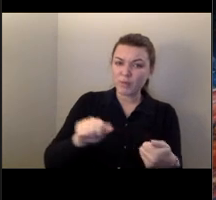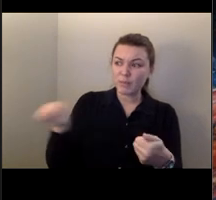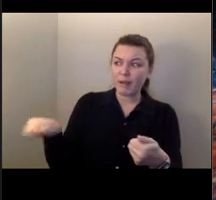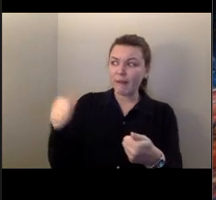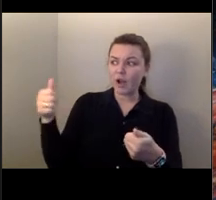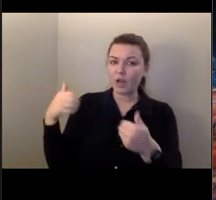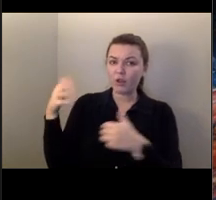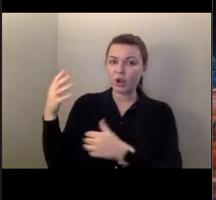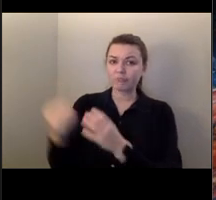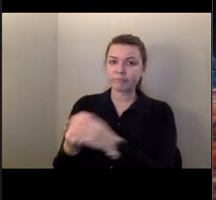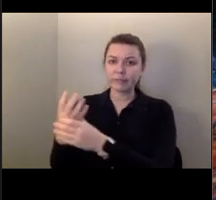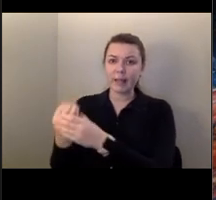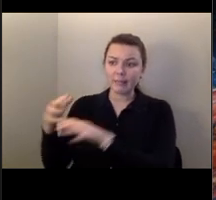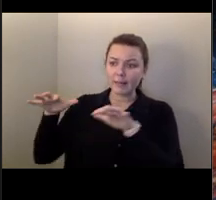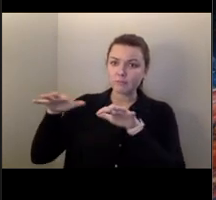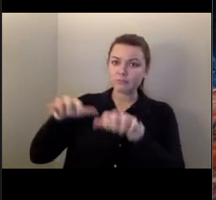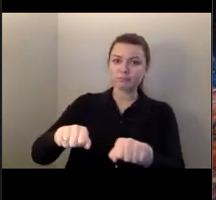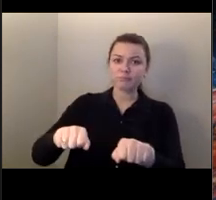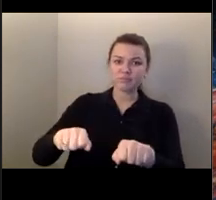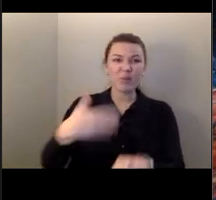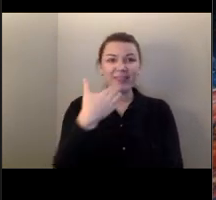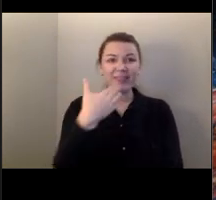And thank you, Diane, for the work that you are doing.